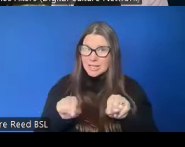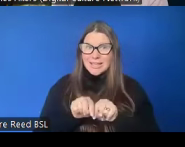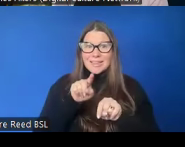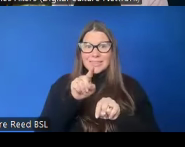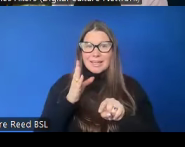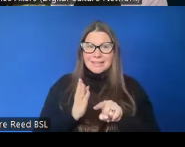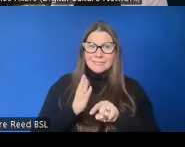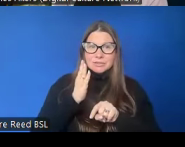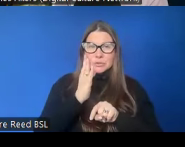all these different folders.